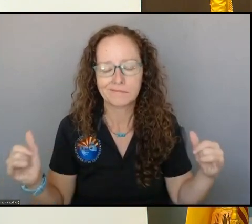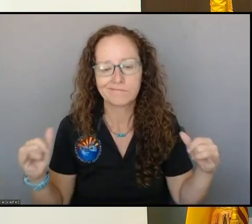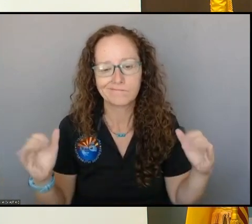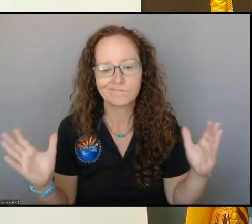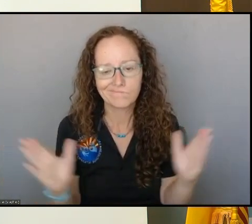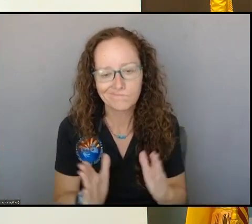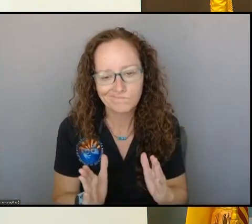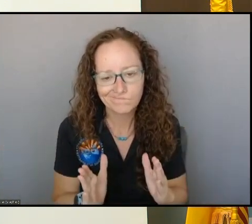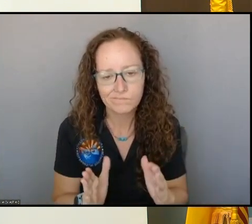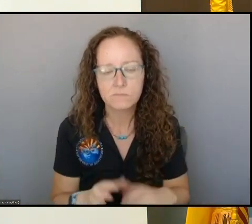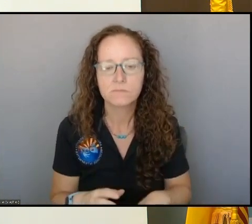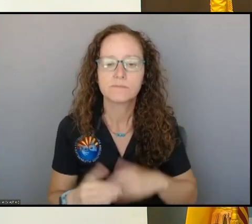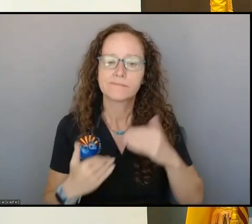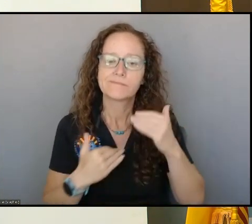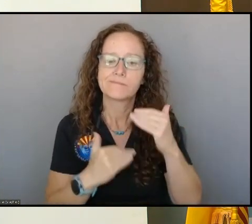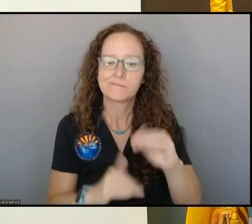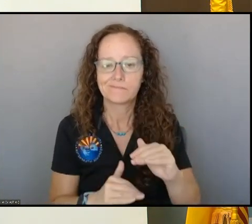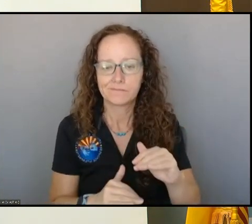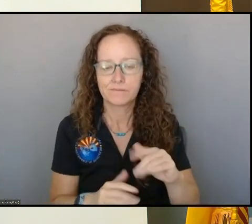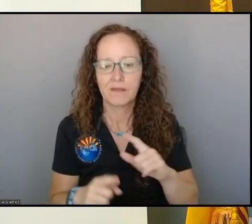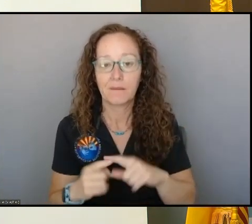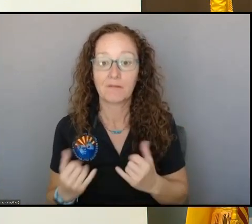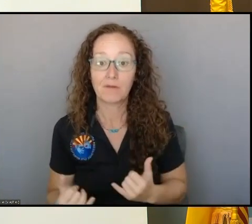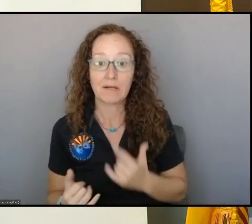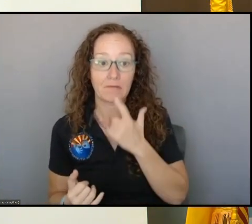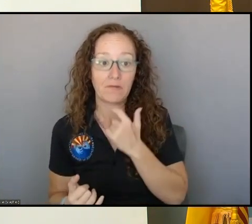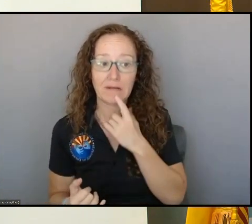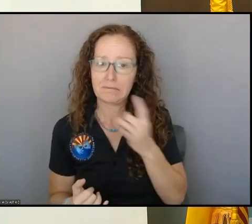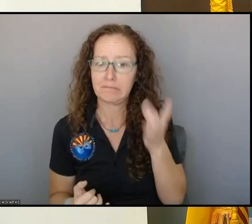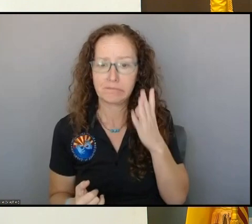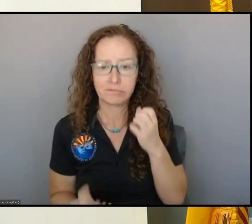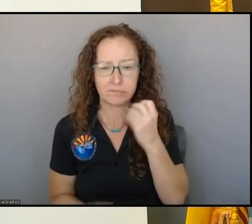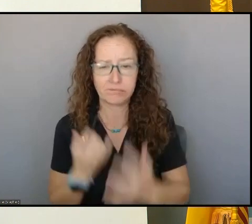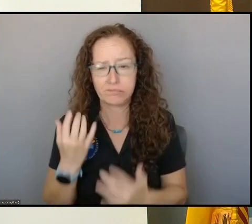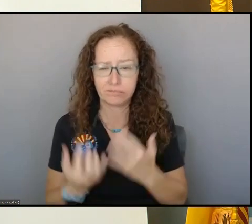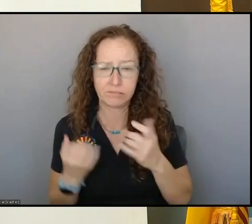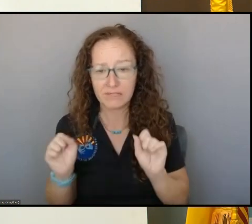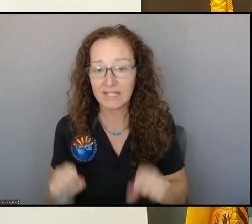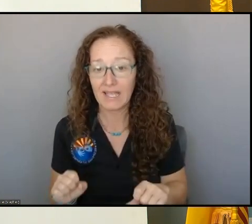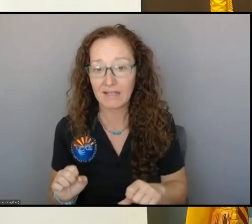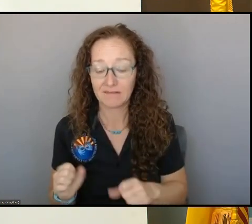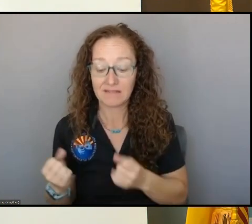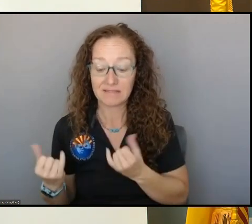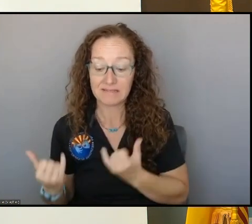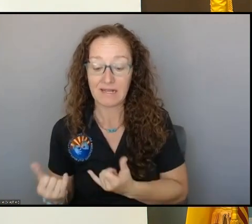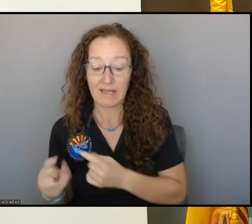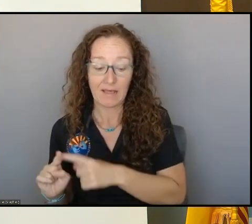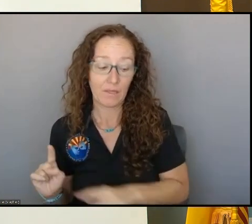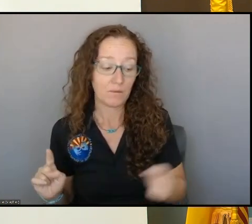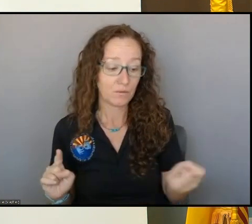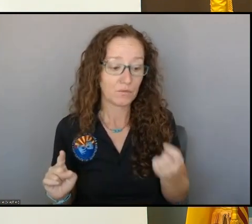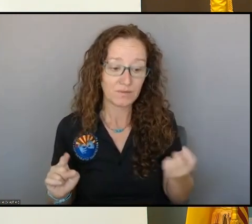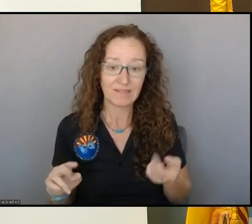from Saturday through Tuesday, where we have a lot of this elevated and critical type weather elements. So, warming